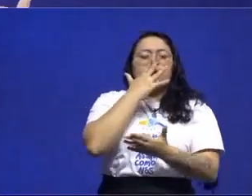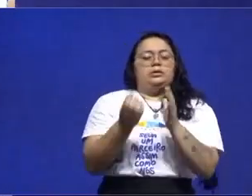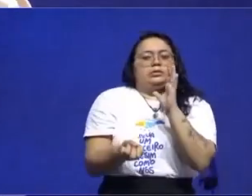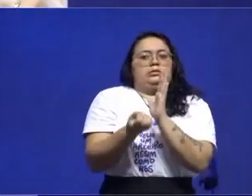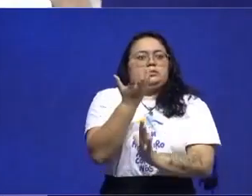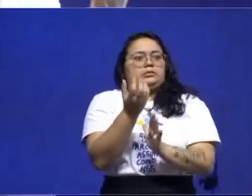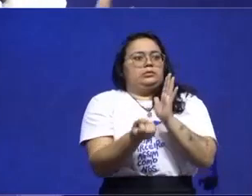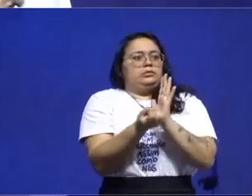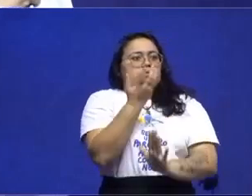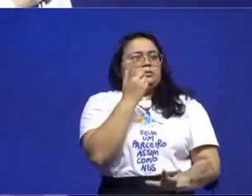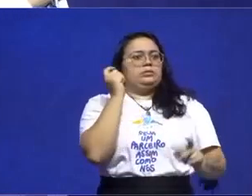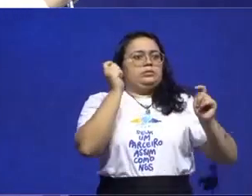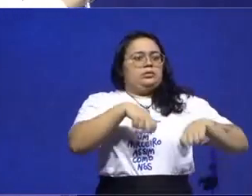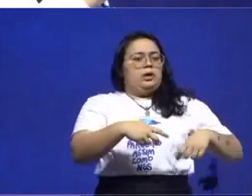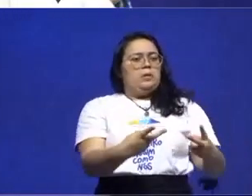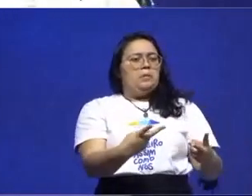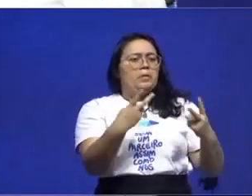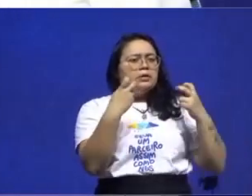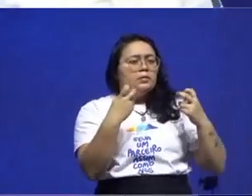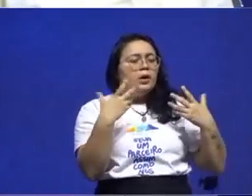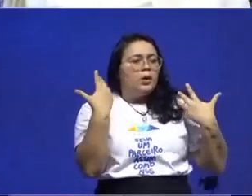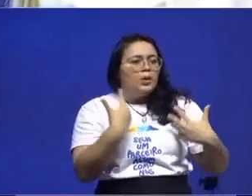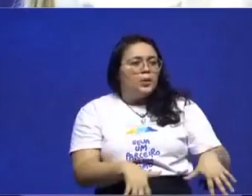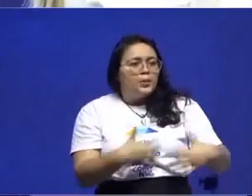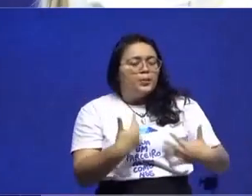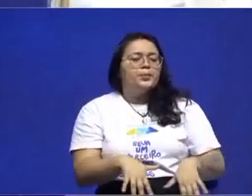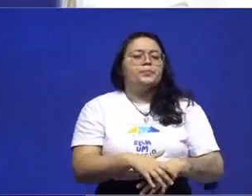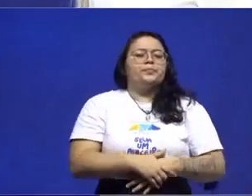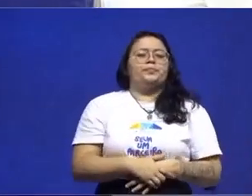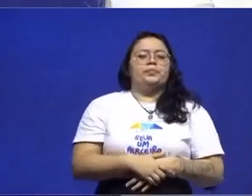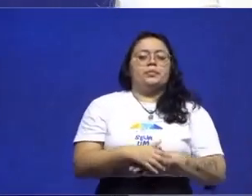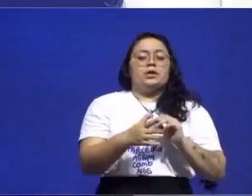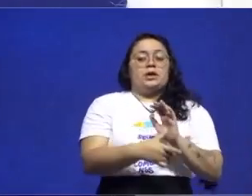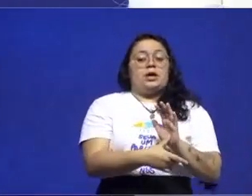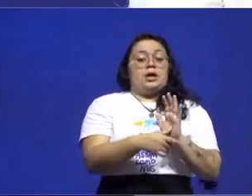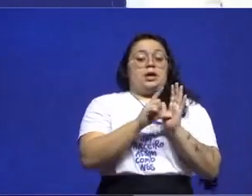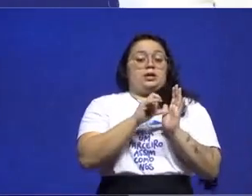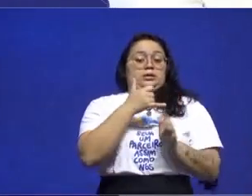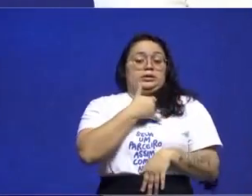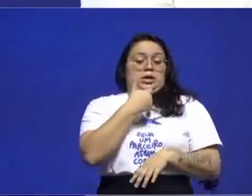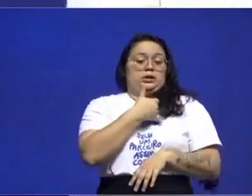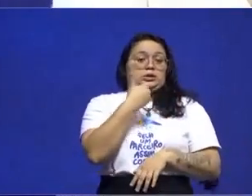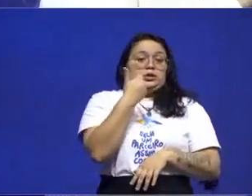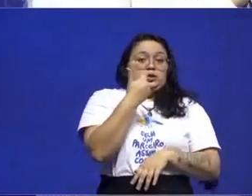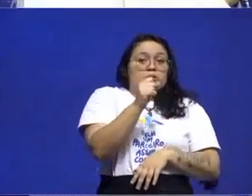can lead to this suspicion are evident So, before 18 months of age, shared attention and